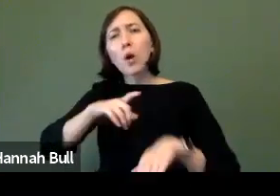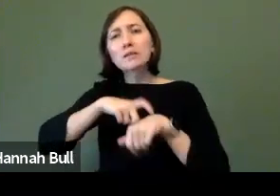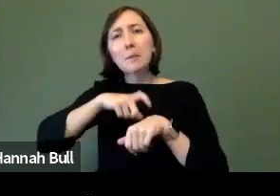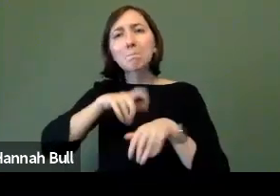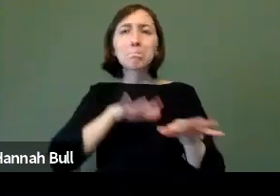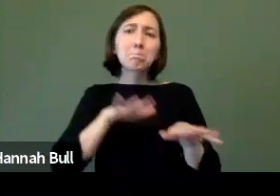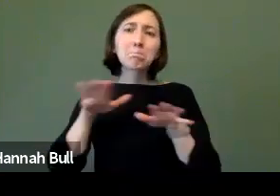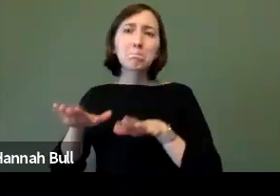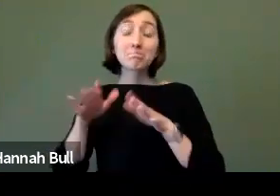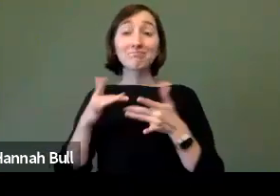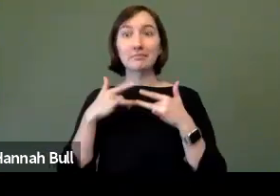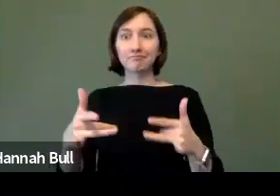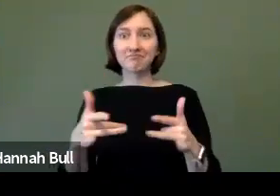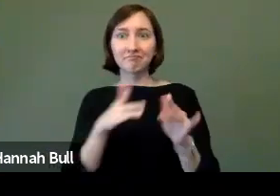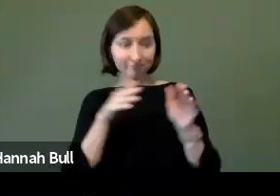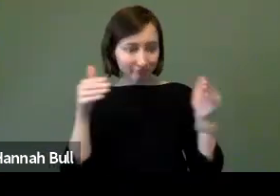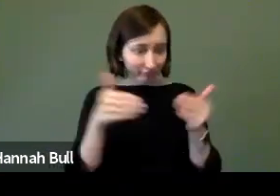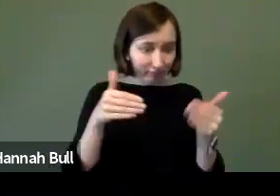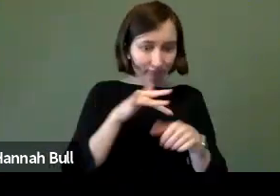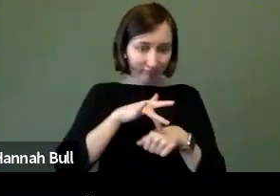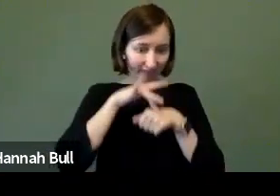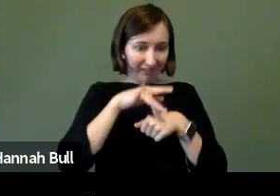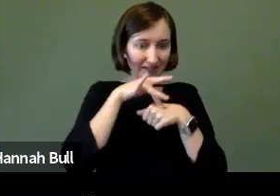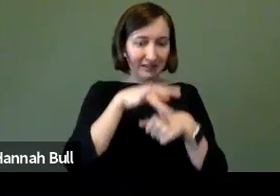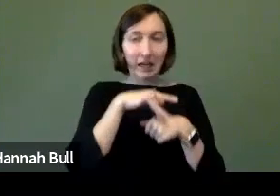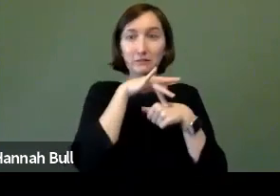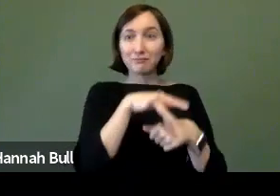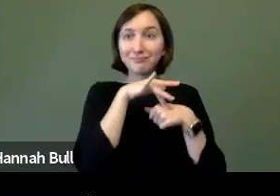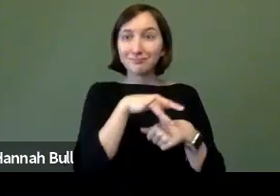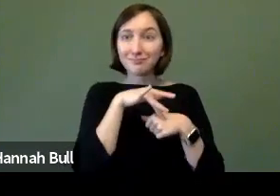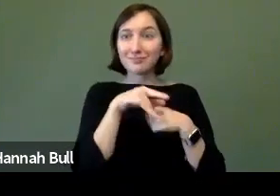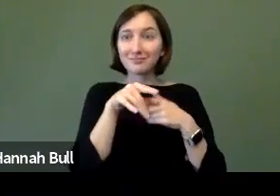to fixate on things that make us more anxious.